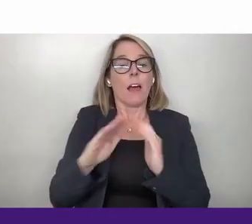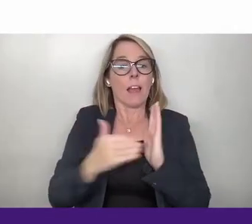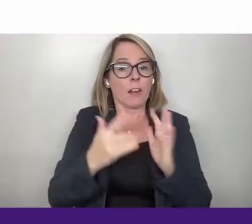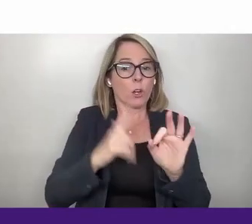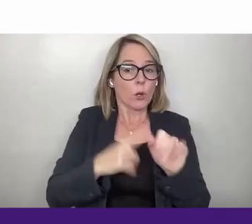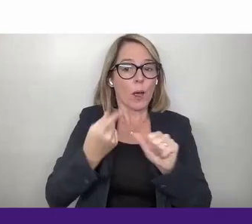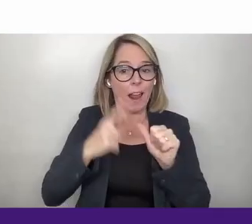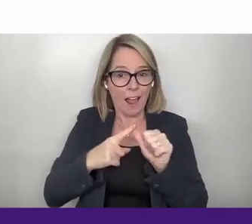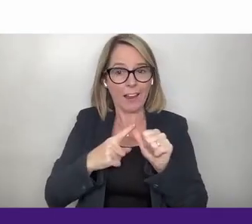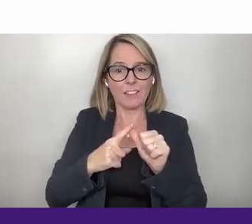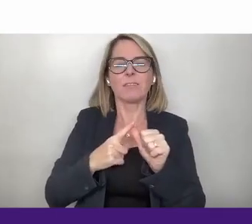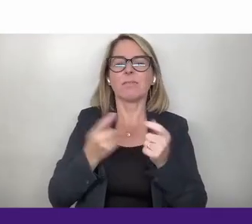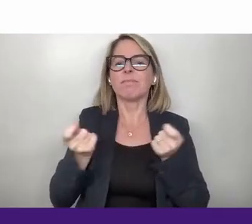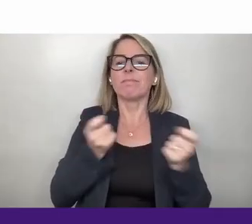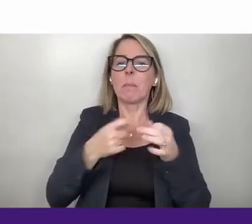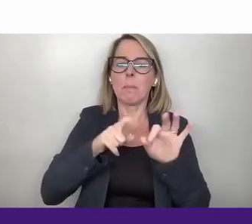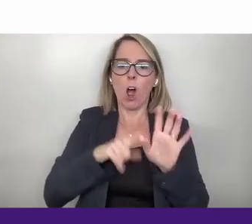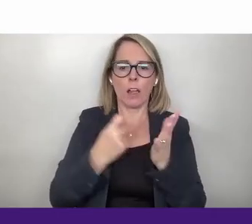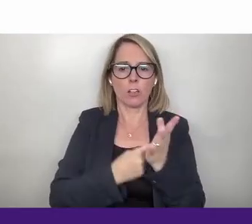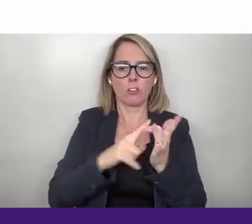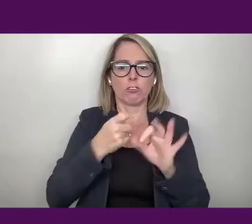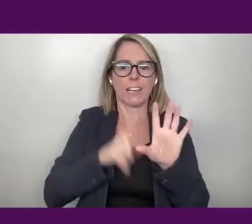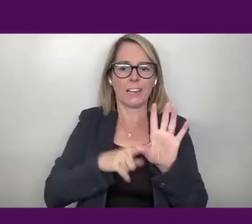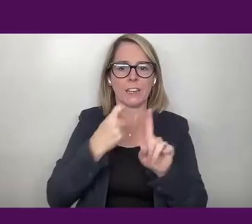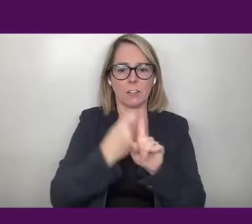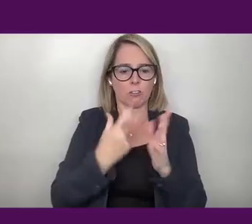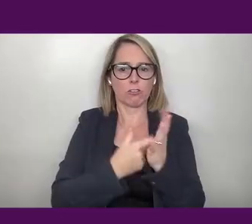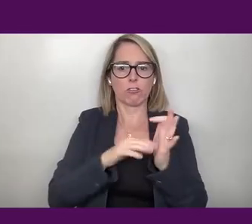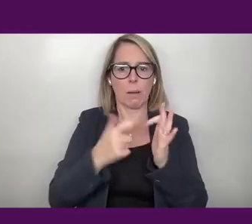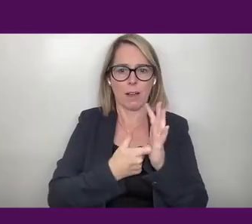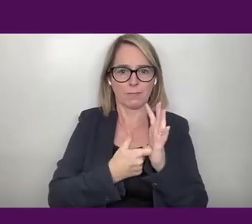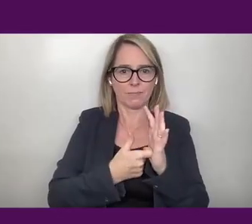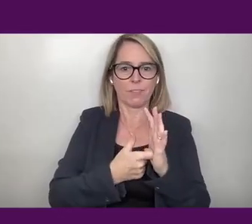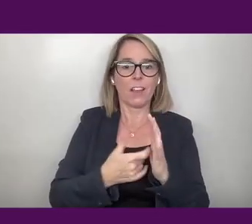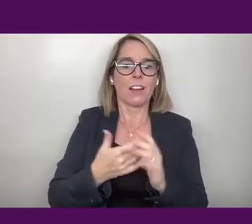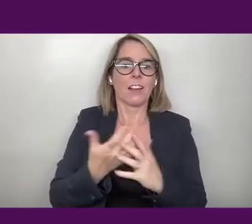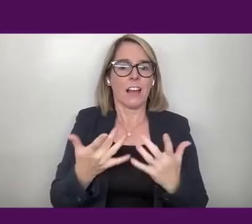So, without further ado, over to you, Cathy and Catrin.